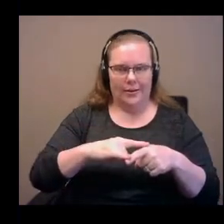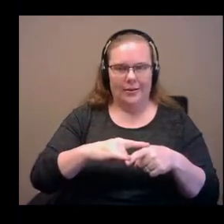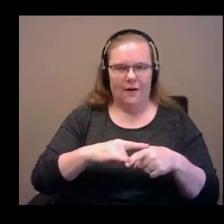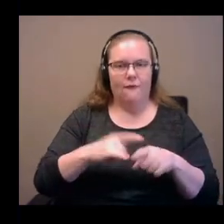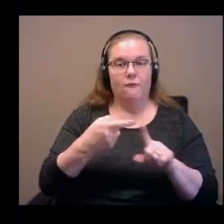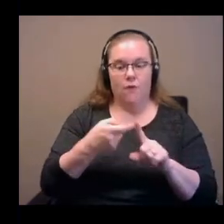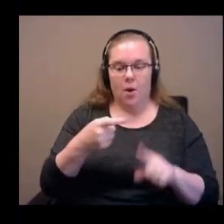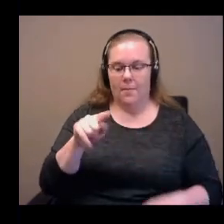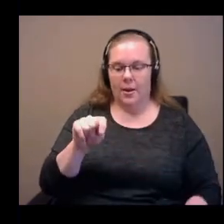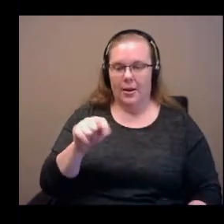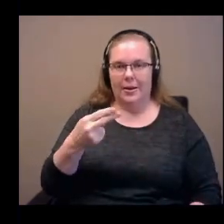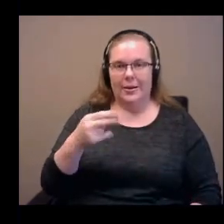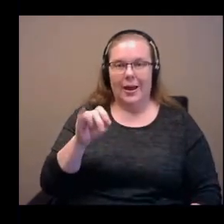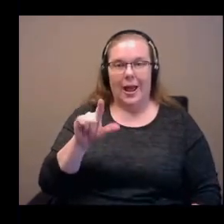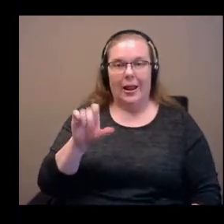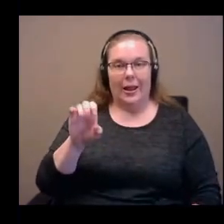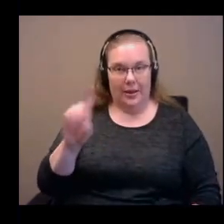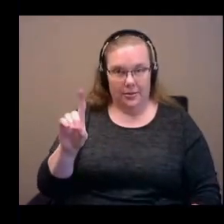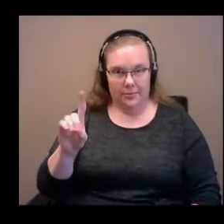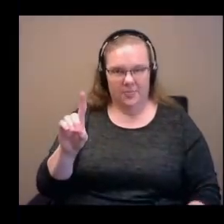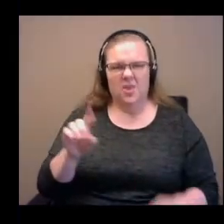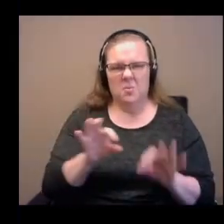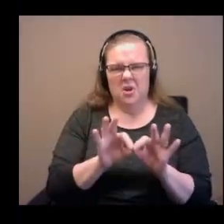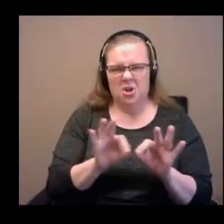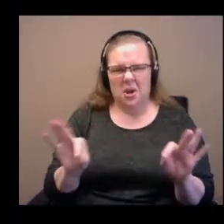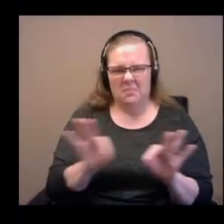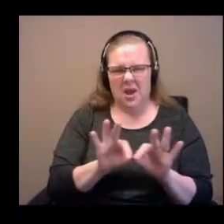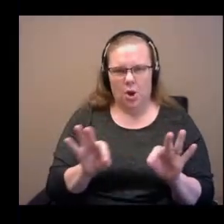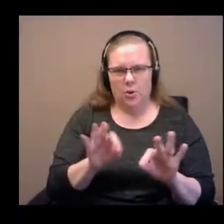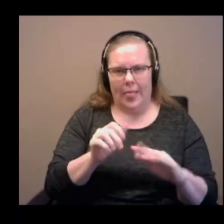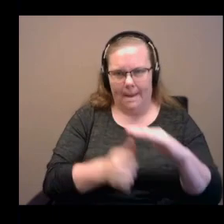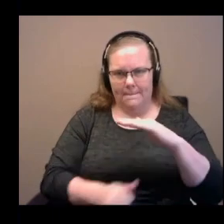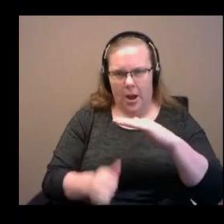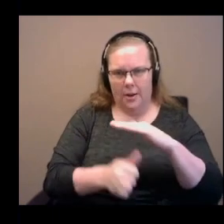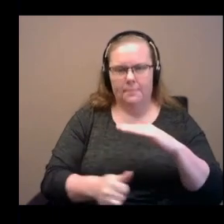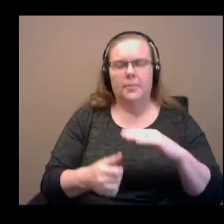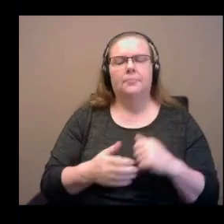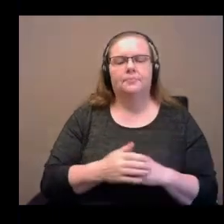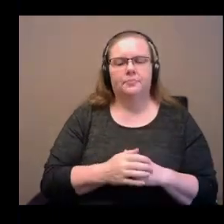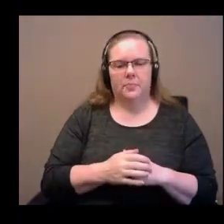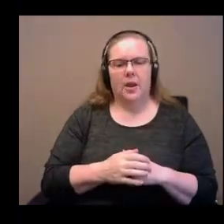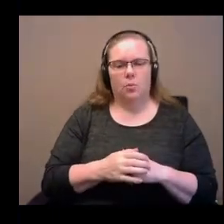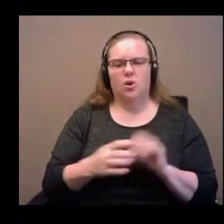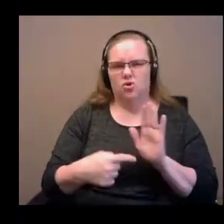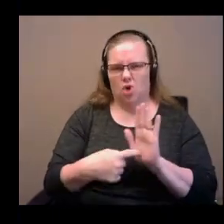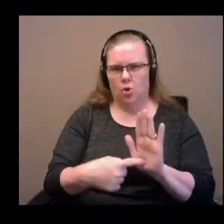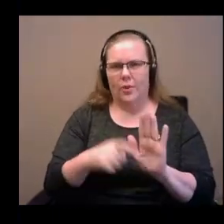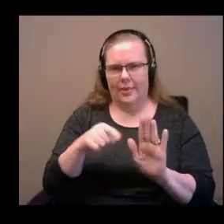subtitles at the bottom, and afterwards, we’ll talk about why it works. Okay, so here we go.